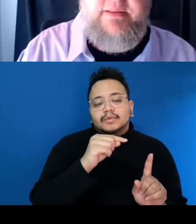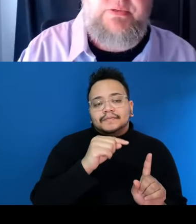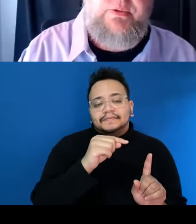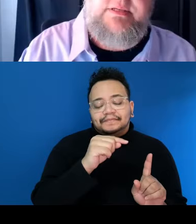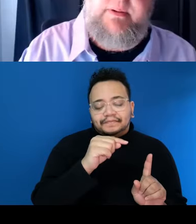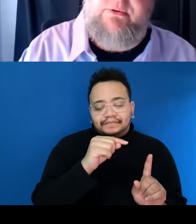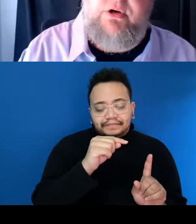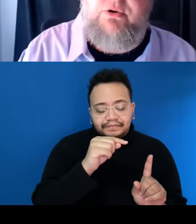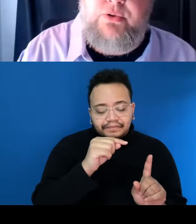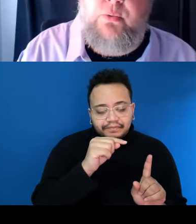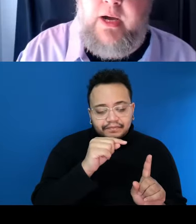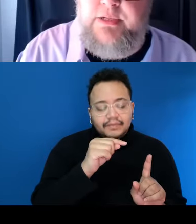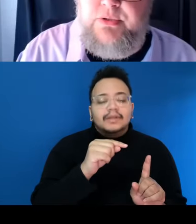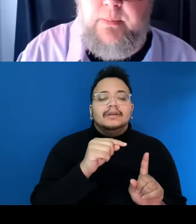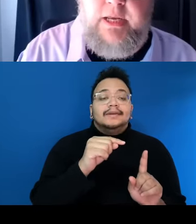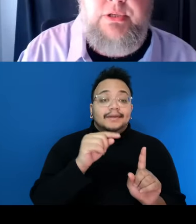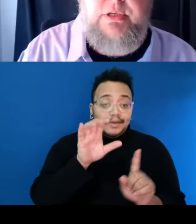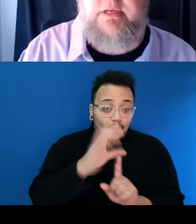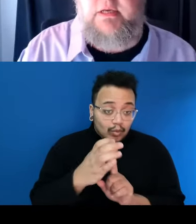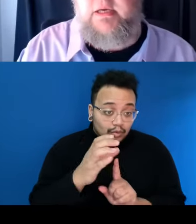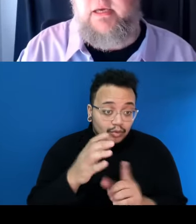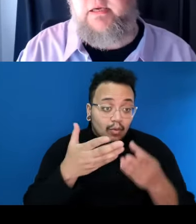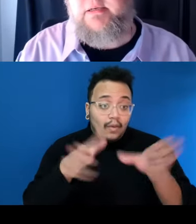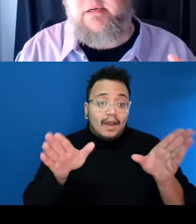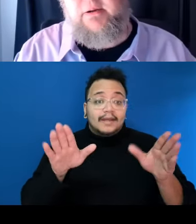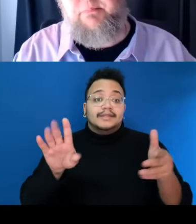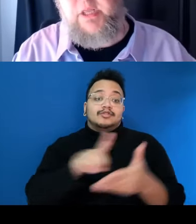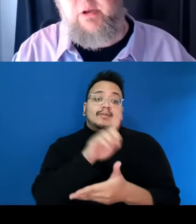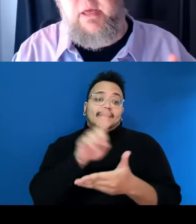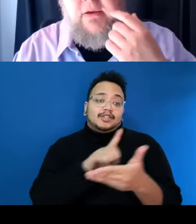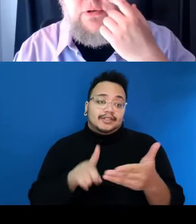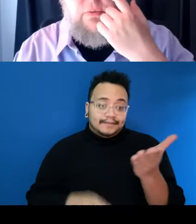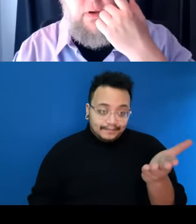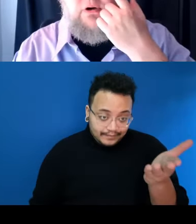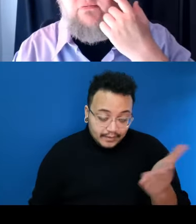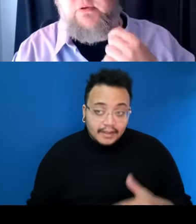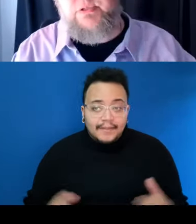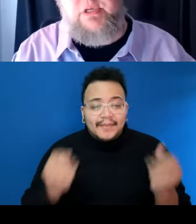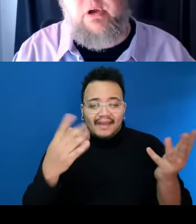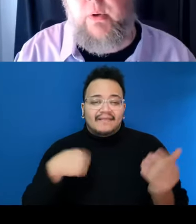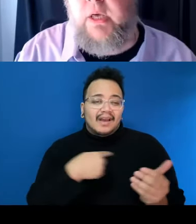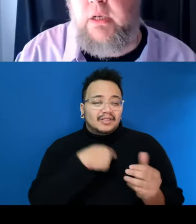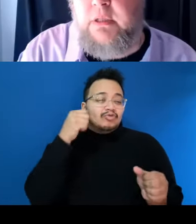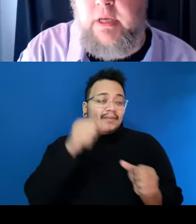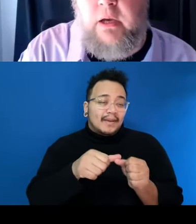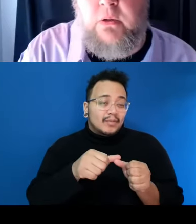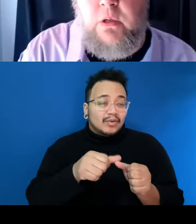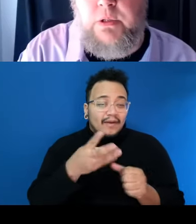and this one is about cultural-wide discrimination. And many of us remember a few years ago when Leelah Alcorn,